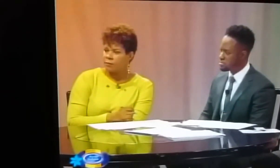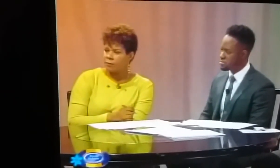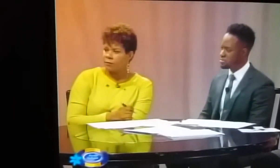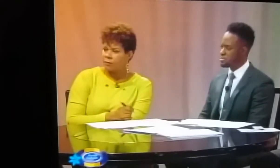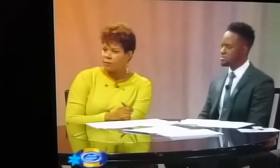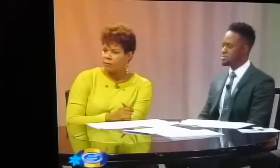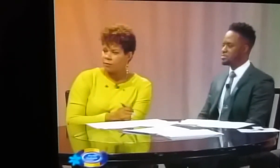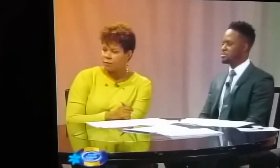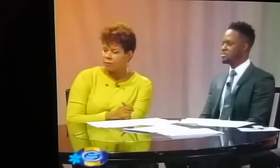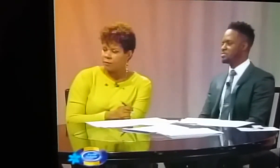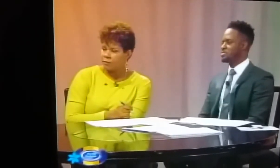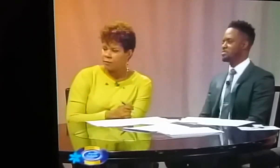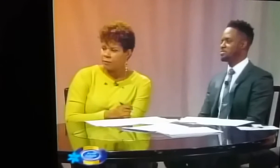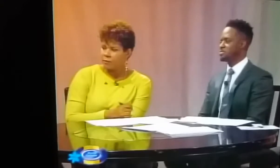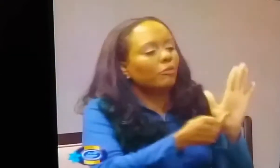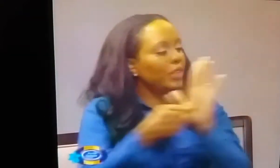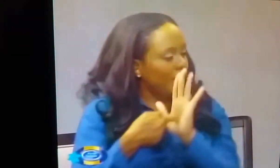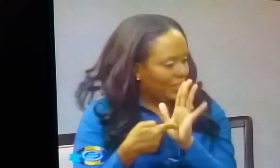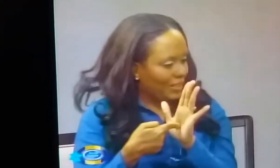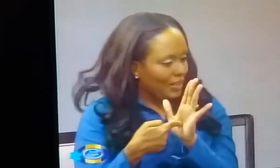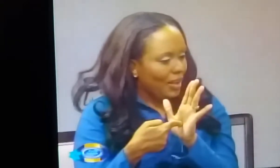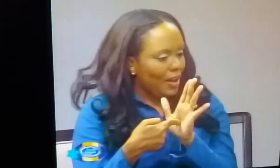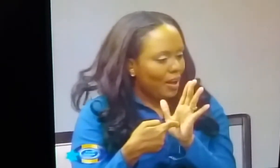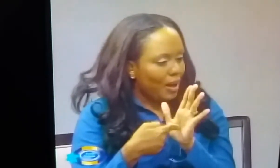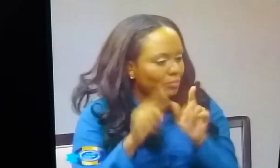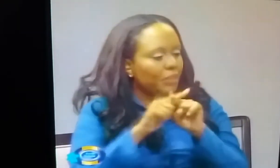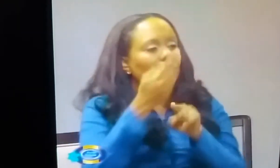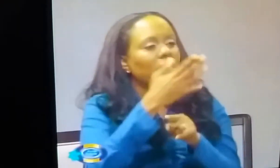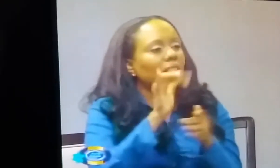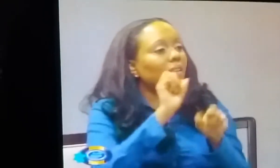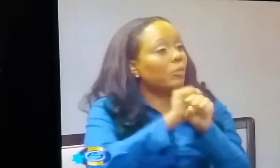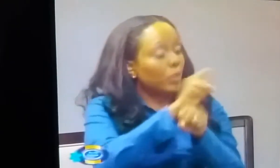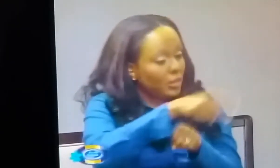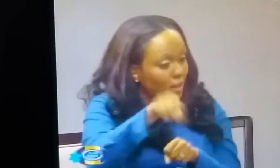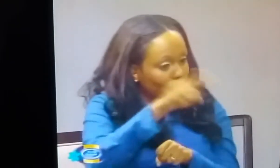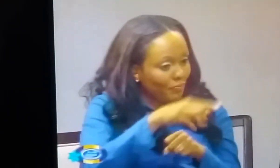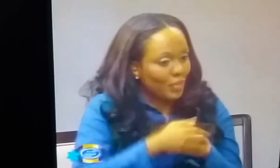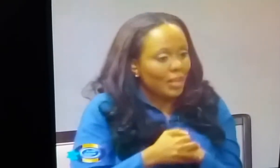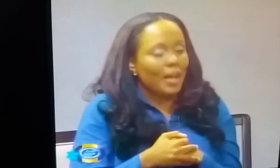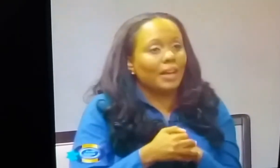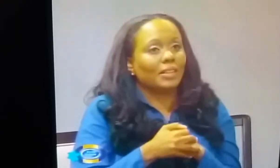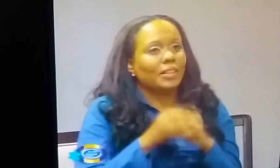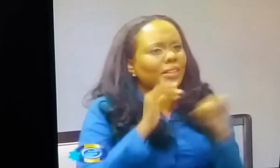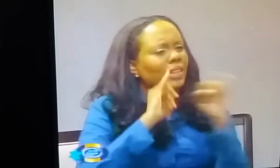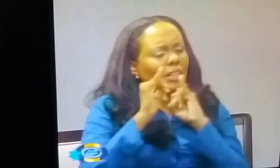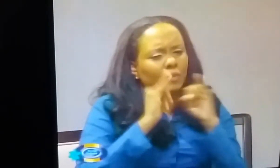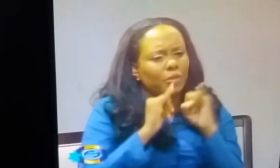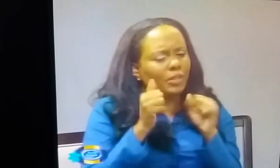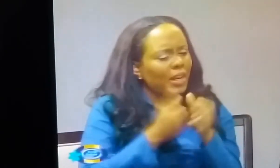NCSA will soon release different things i've ever worked on and they did interviews and